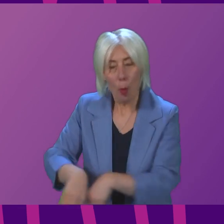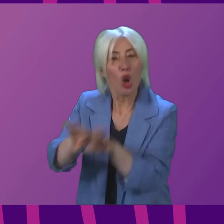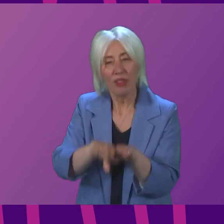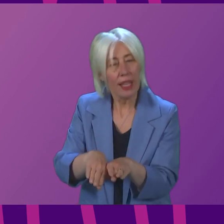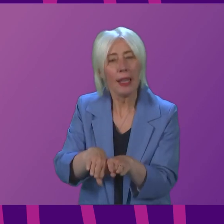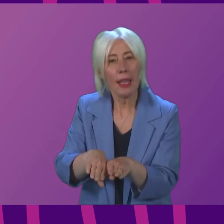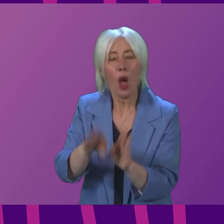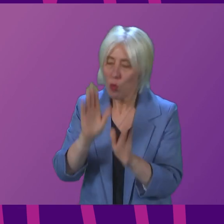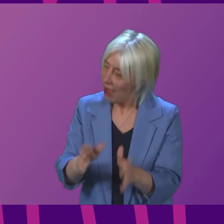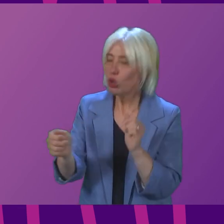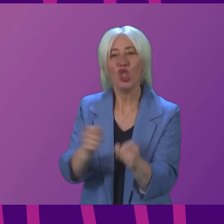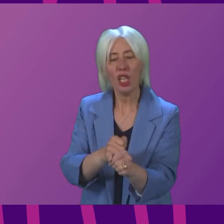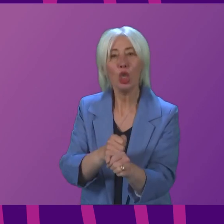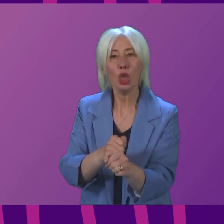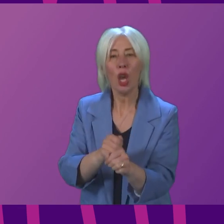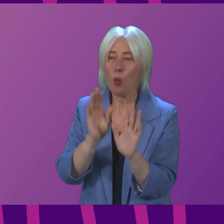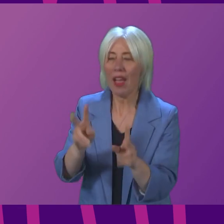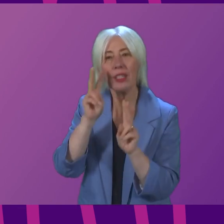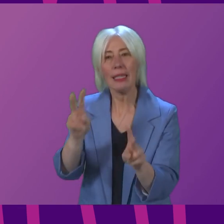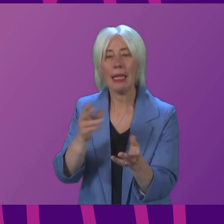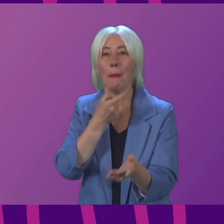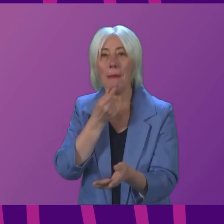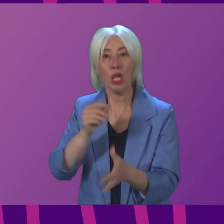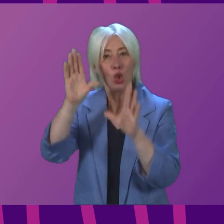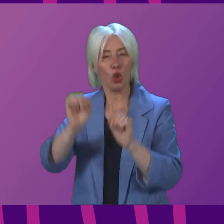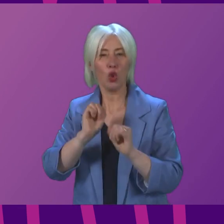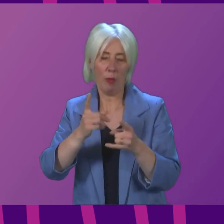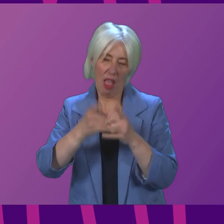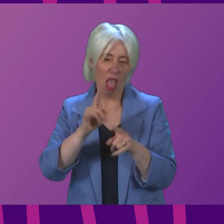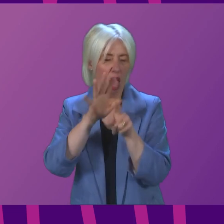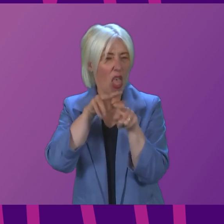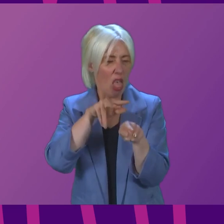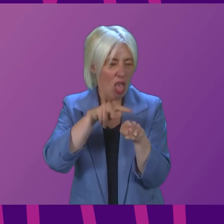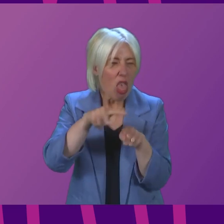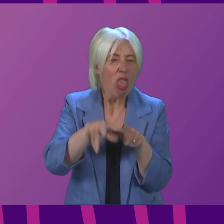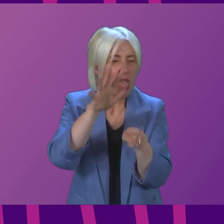To change them, we need men to end their sexist and misogynistic behaviour and to be much